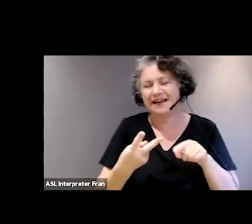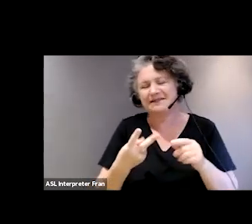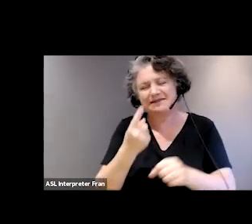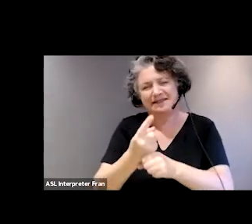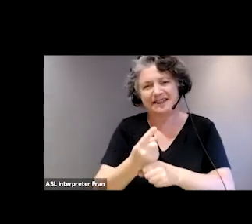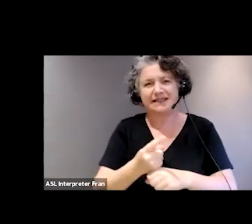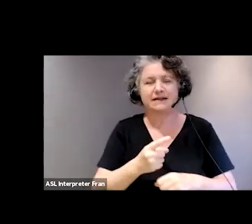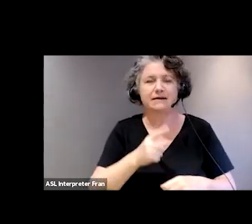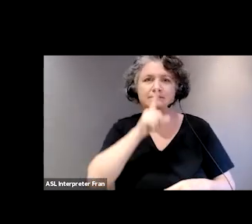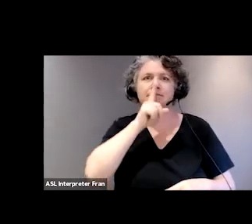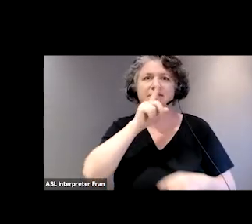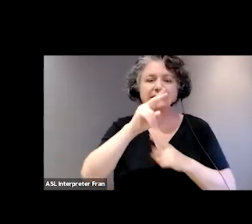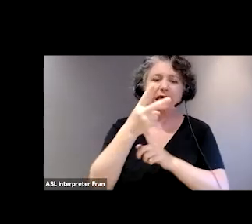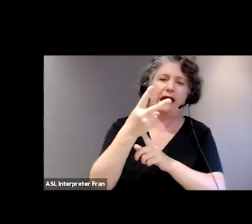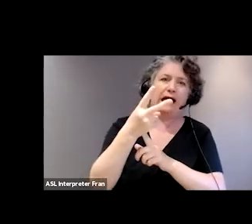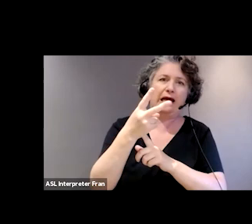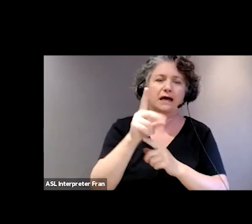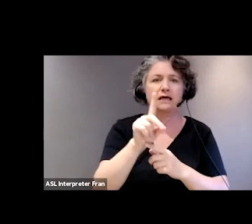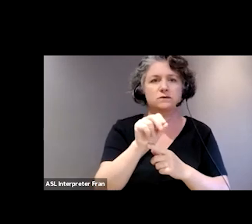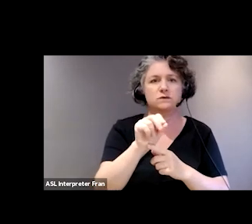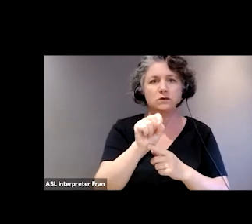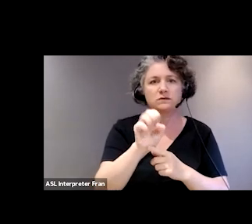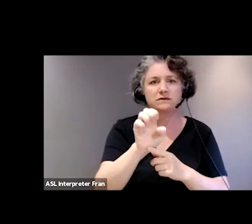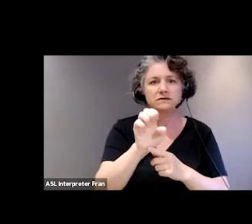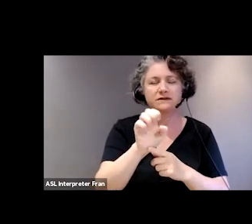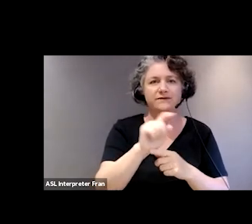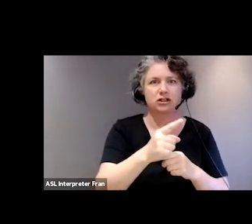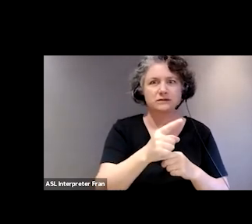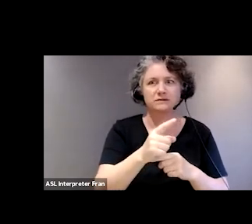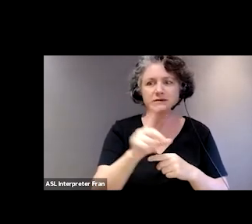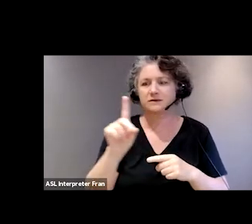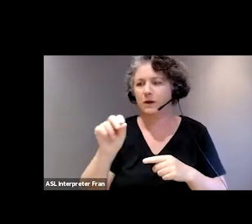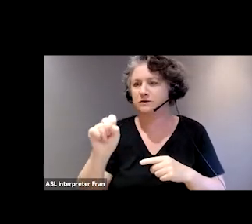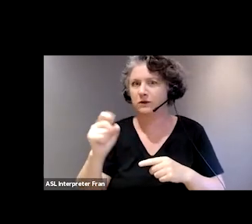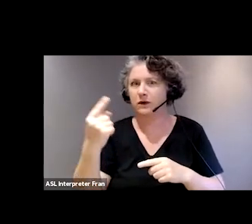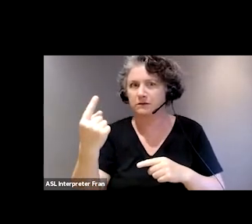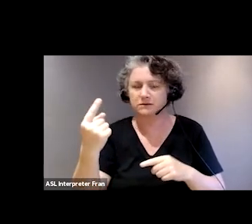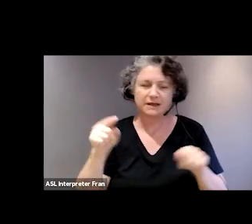Perhaps maybe they could be connected with a community health center or access alliance or some